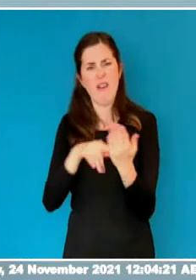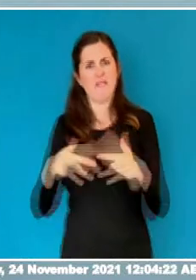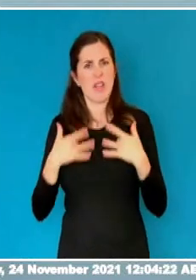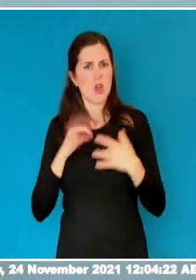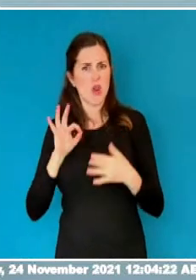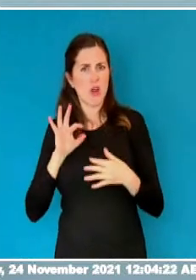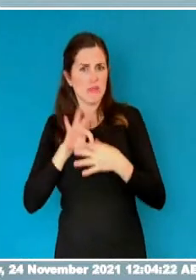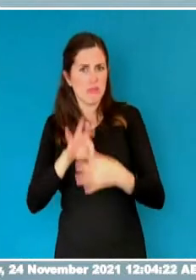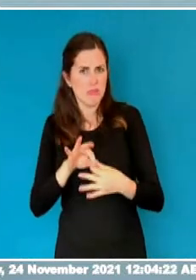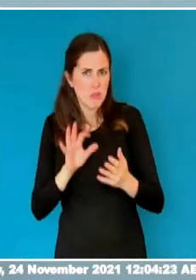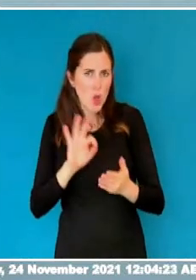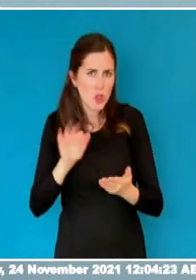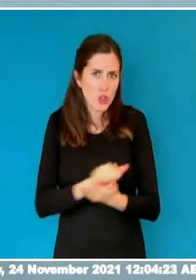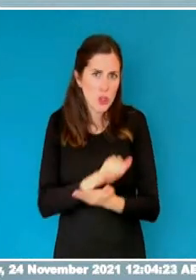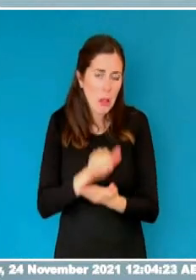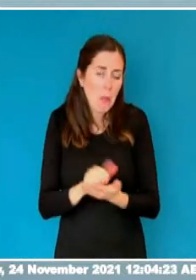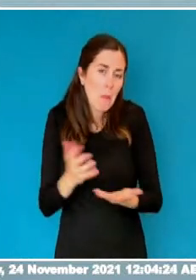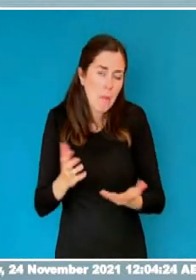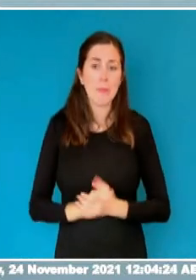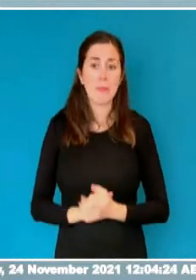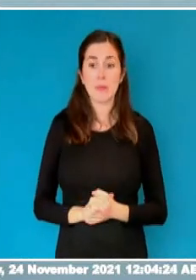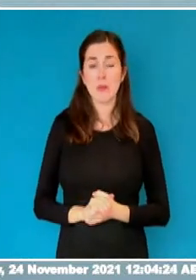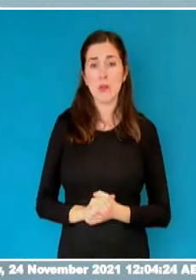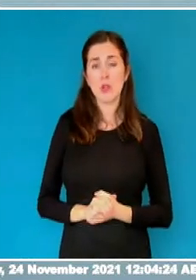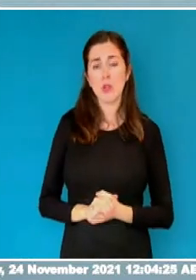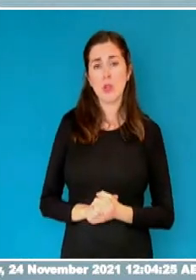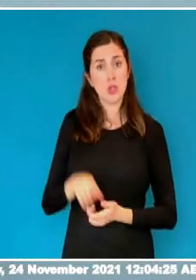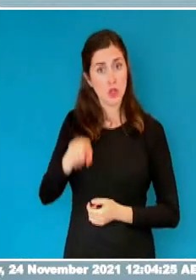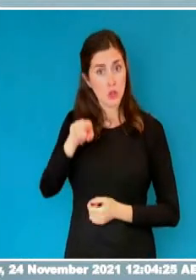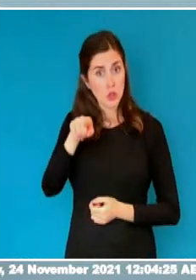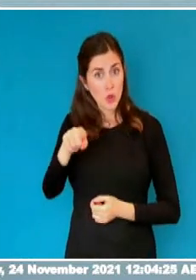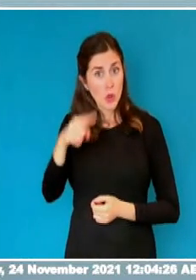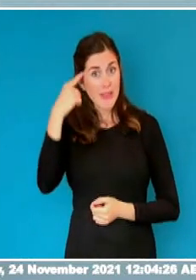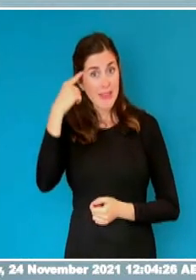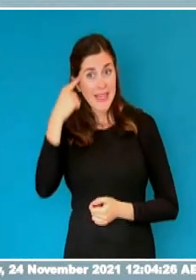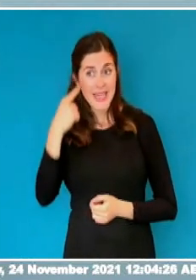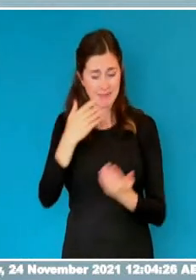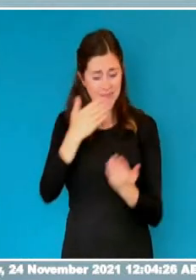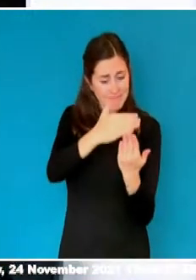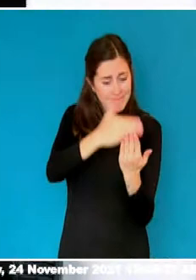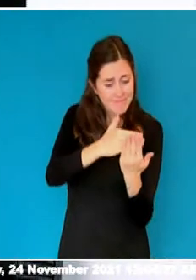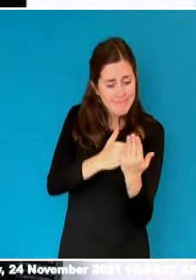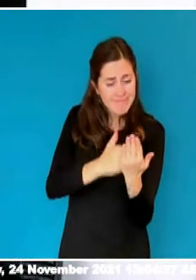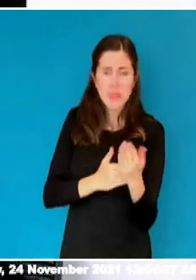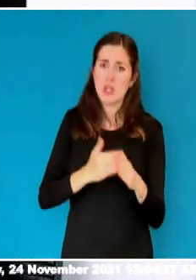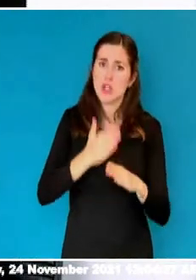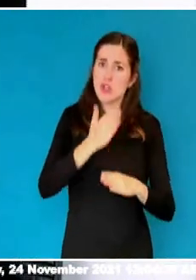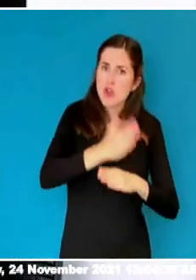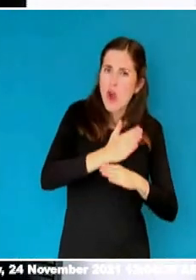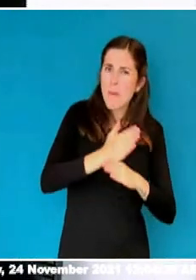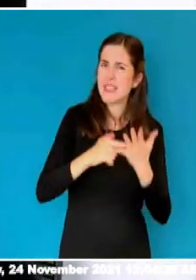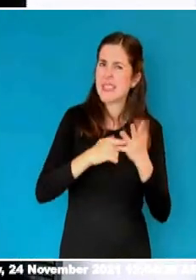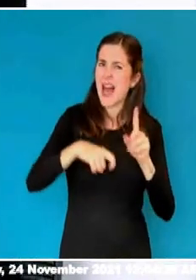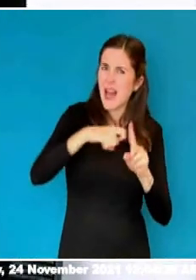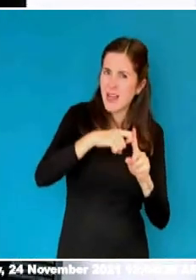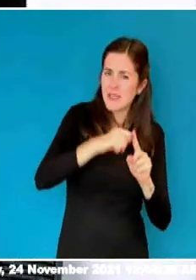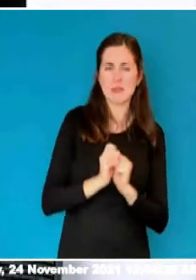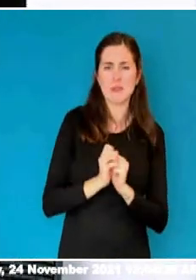So is it fair to say that you see tasks and activities and skills as inherent